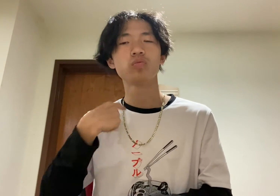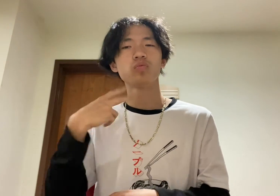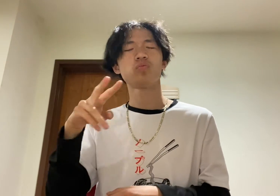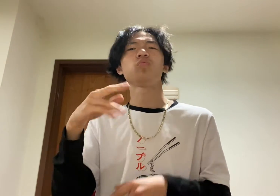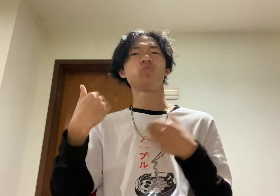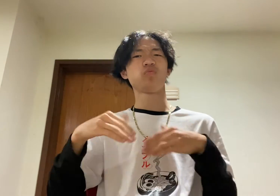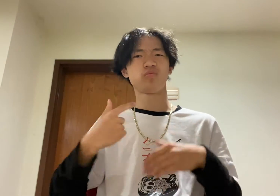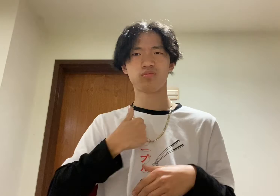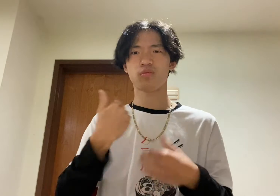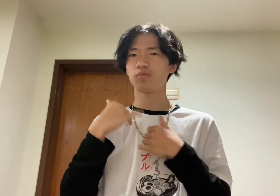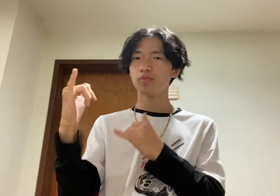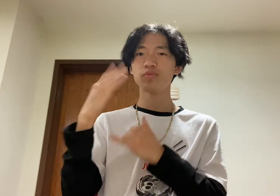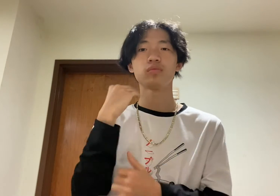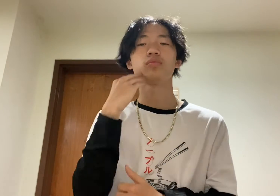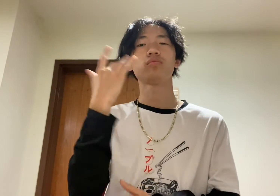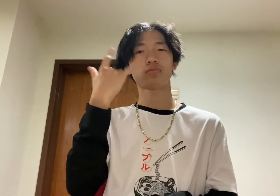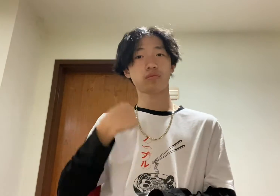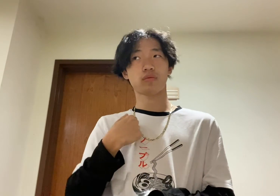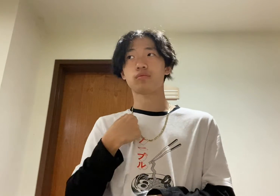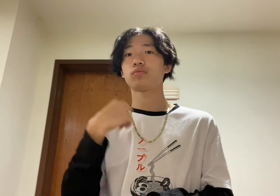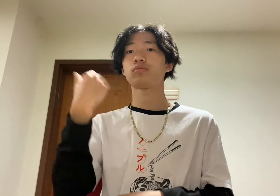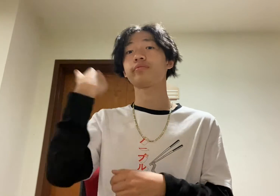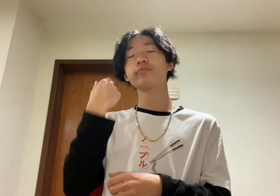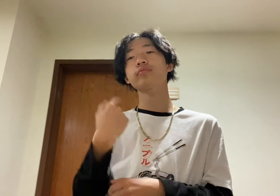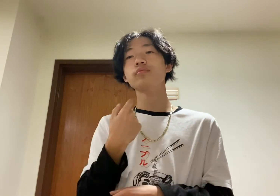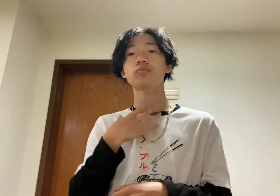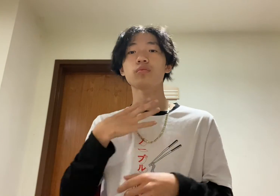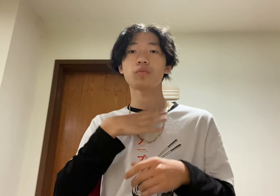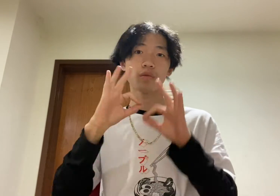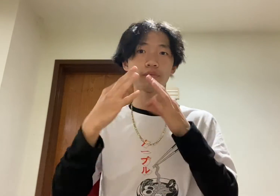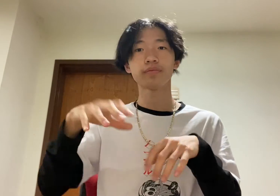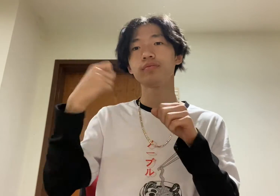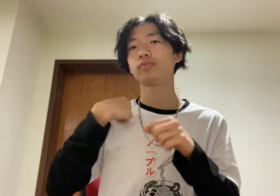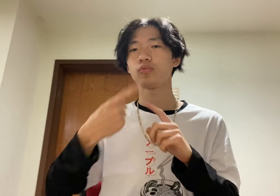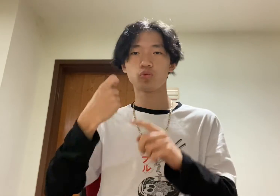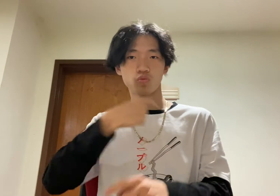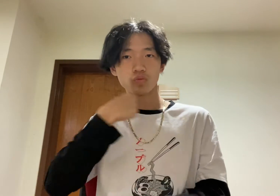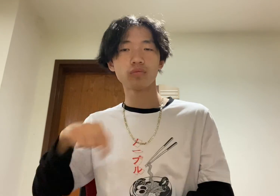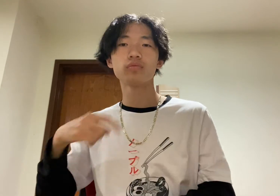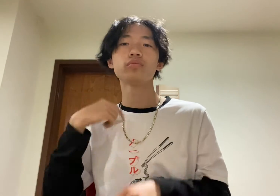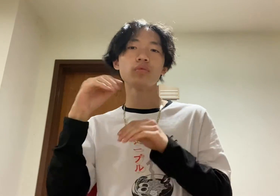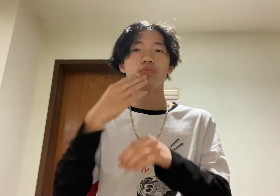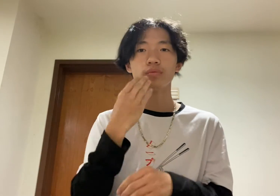a current person as I strongly relate to that because my family adopted me from China,